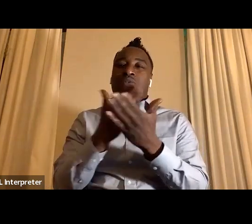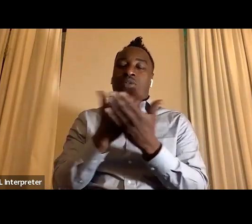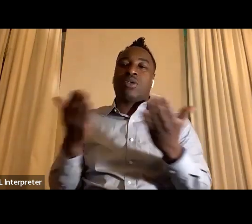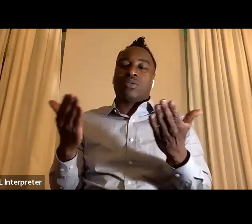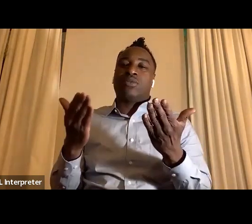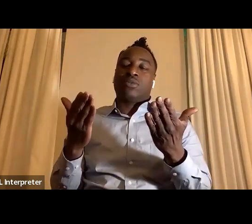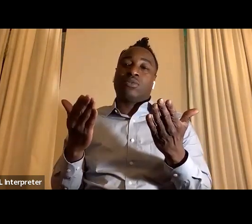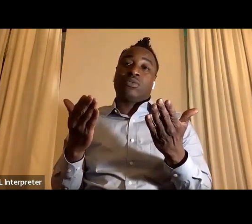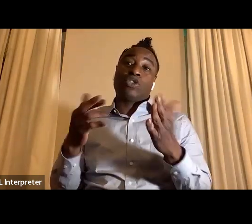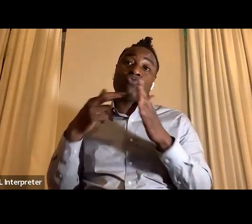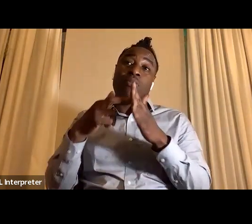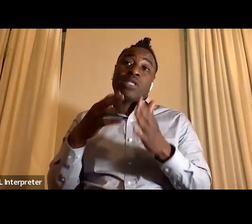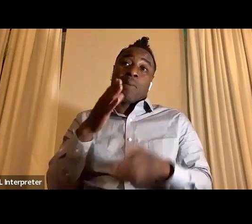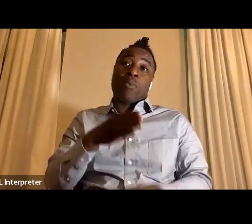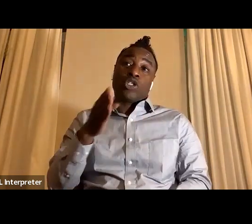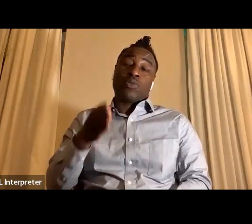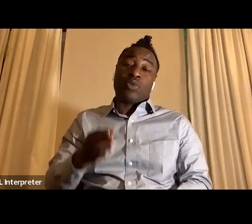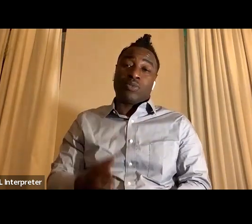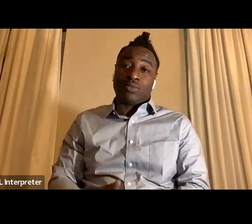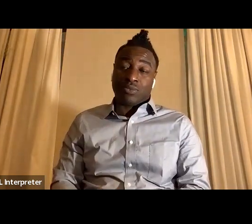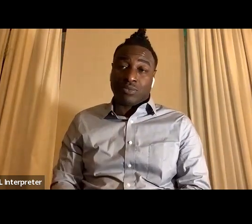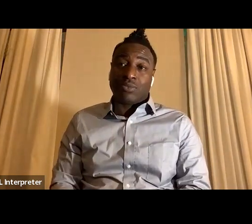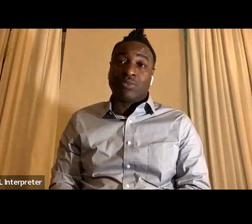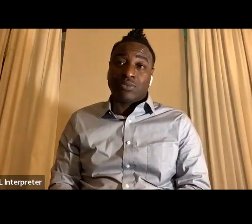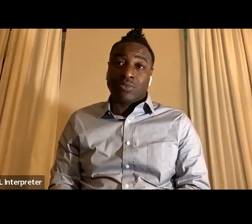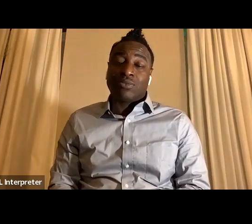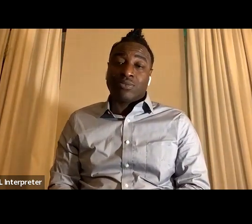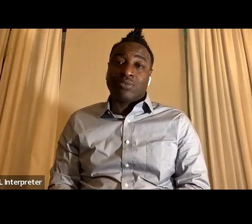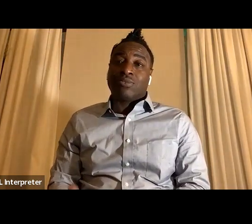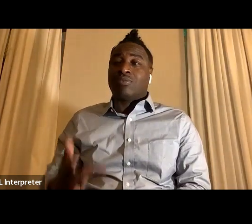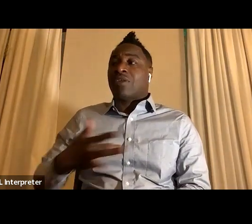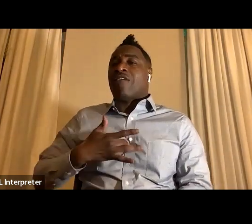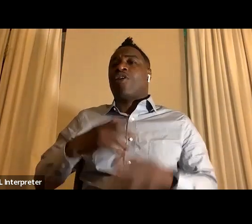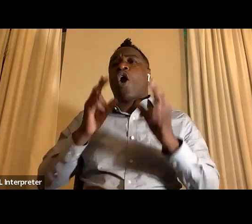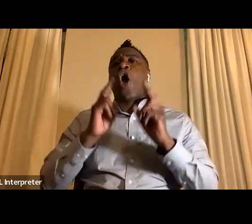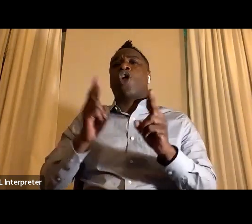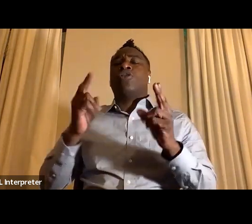So I'm very honored to have such four talented artists